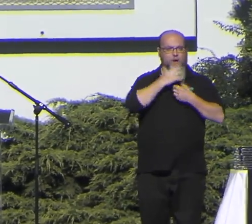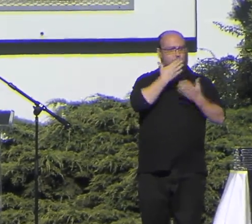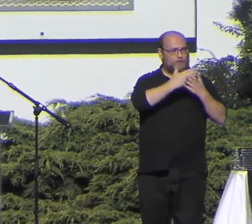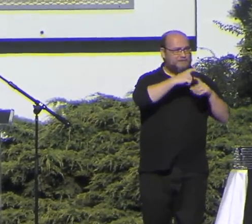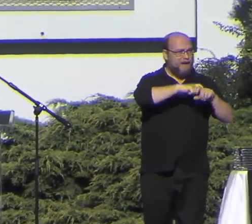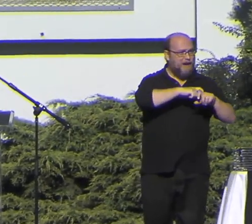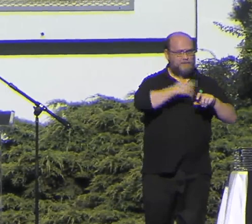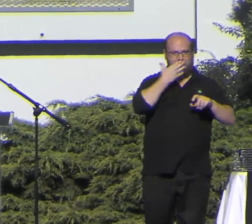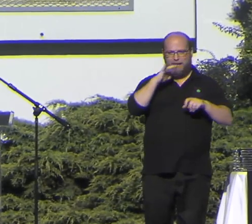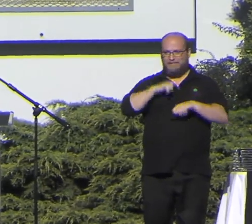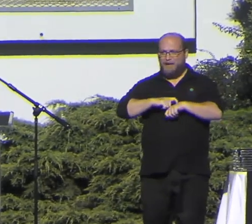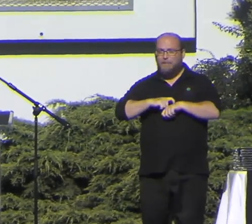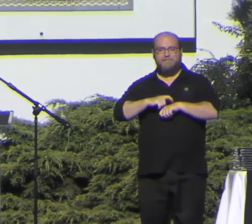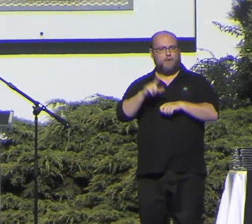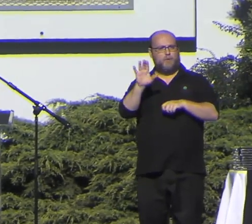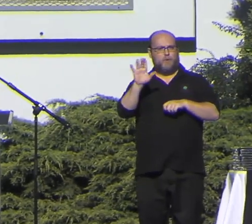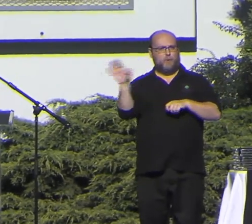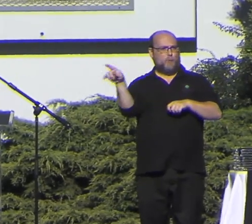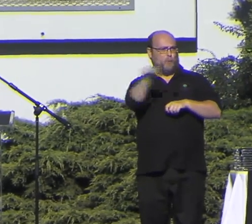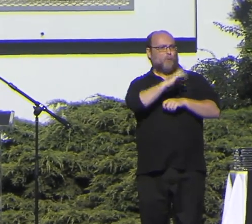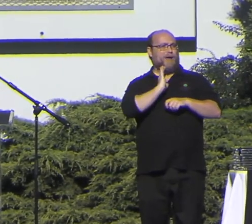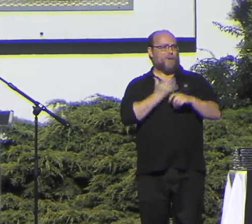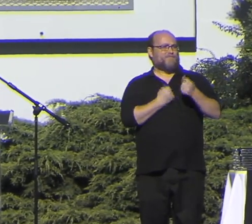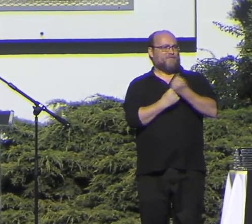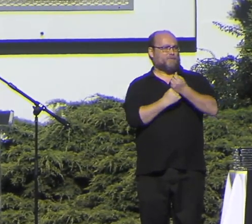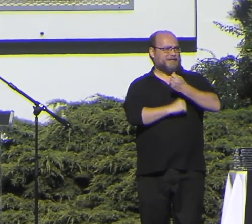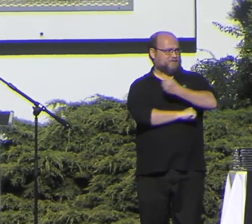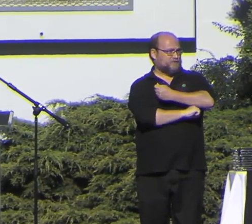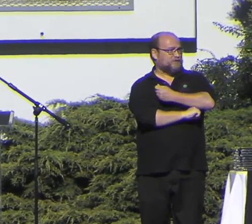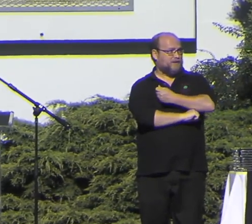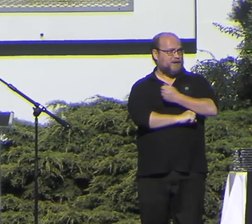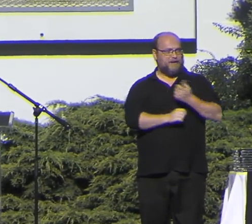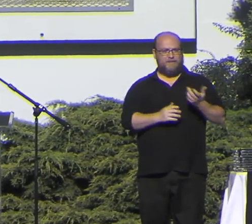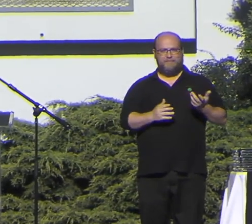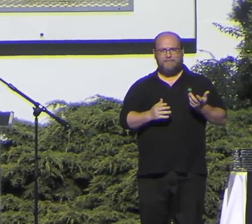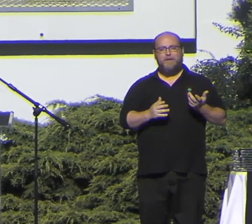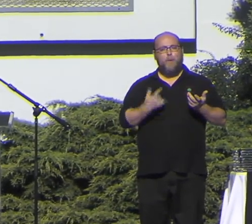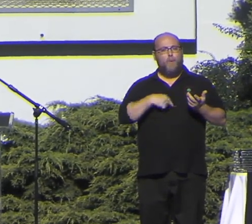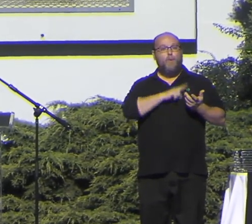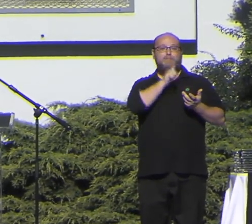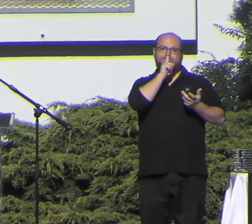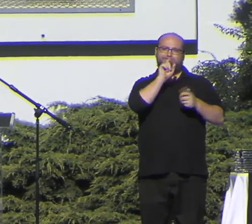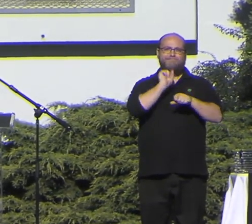Even if we might not always show it I think I can speak collectively when I say we truly do appreciate you.